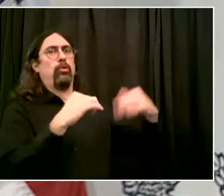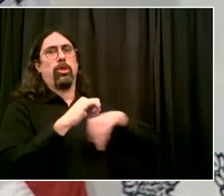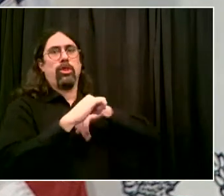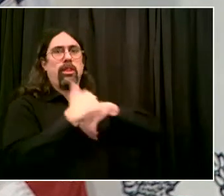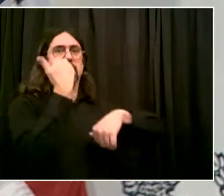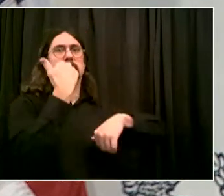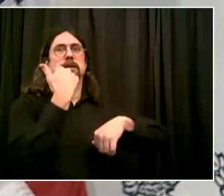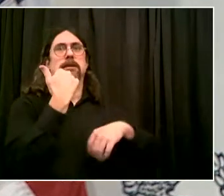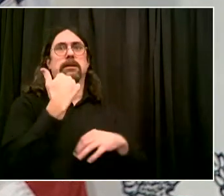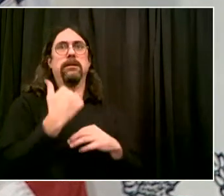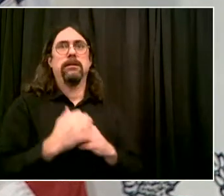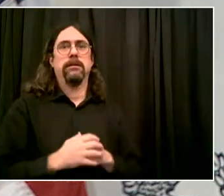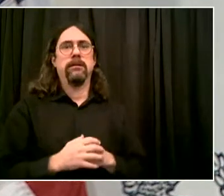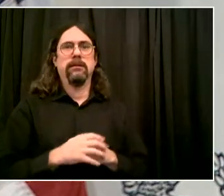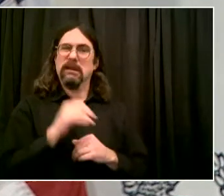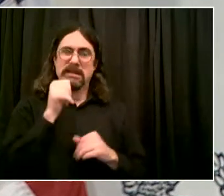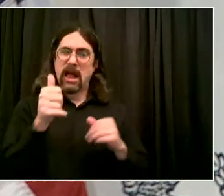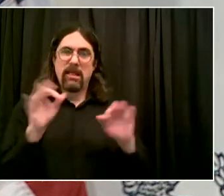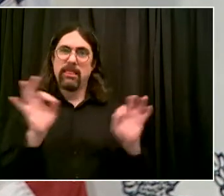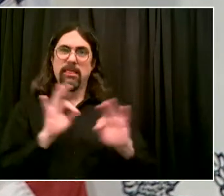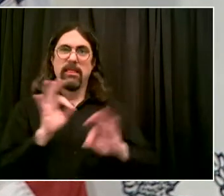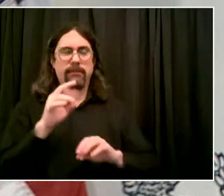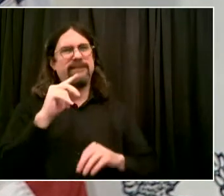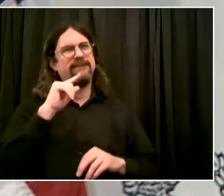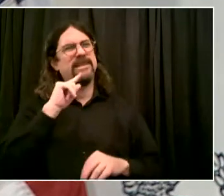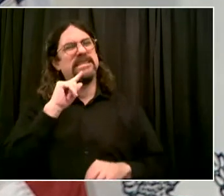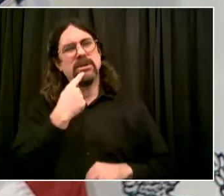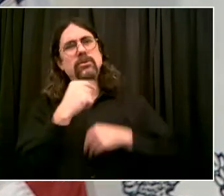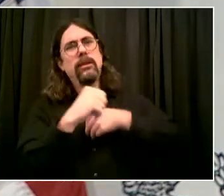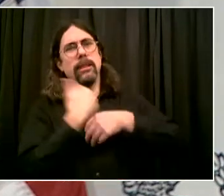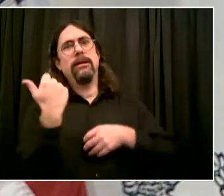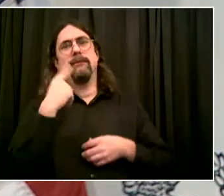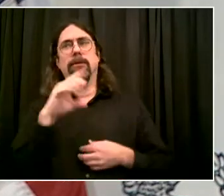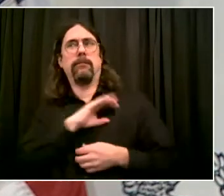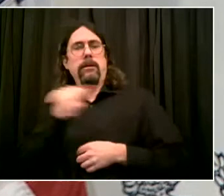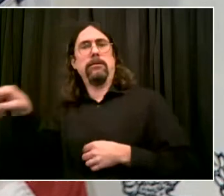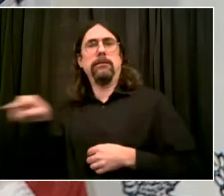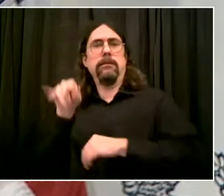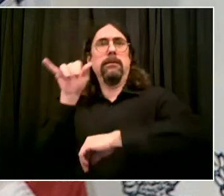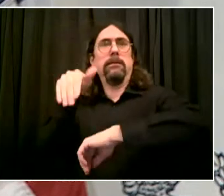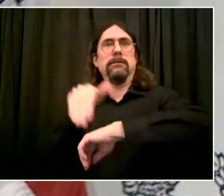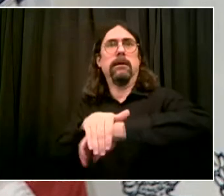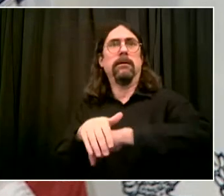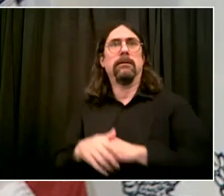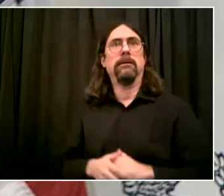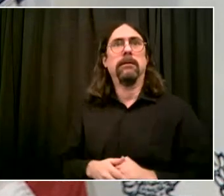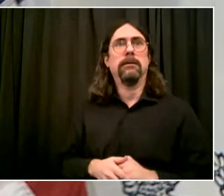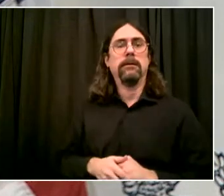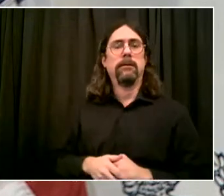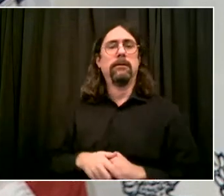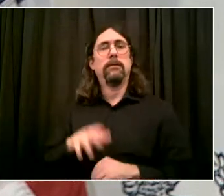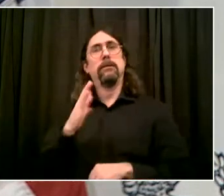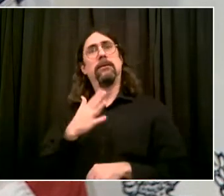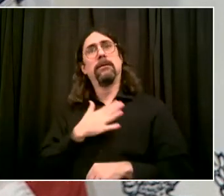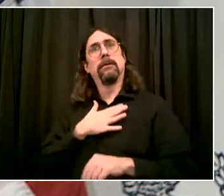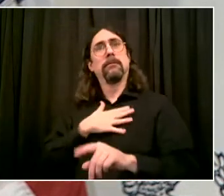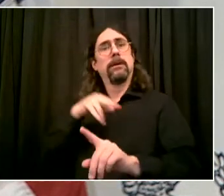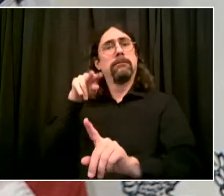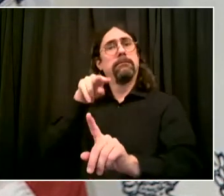I'VE SPOKEN ABOUT THAT ALSO. THAT WAS A DEEP AND REALAL DYNAMIC . I THINK WE HAVE TO MOVE FORWARD AND TU ) THE PAGE BUT